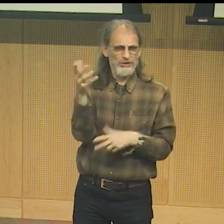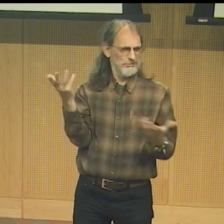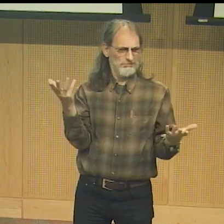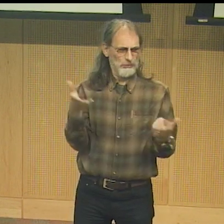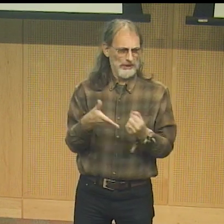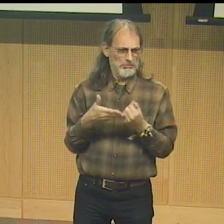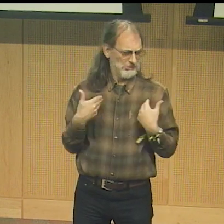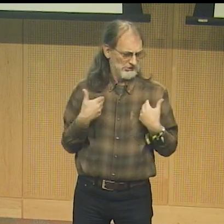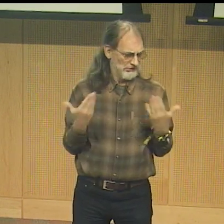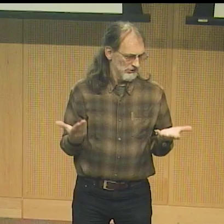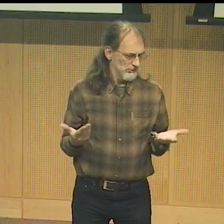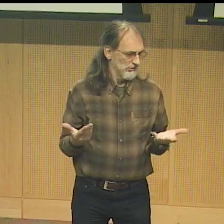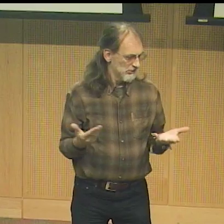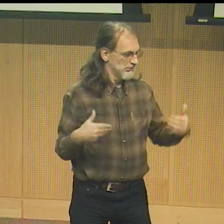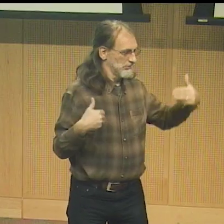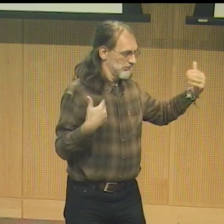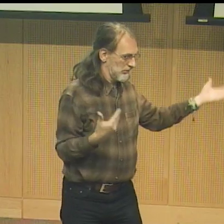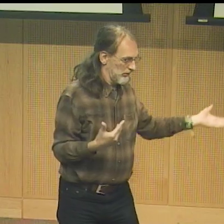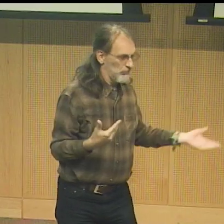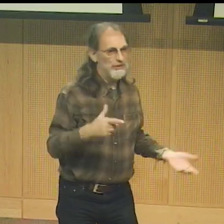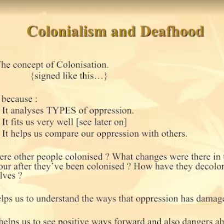us on a personal level in a variety of ways.